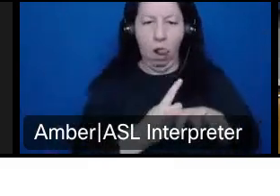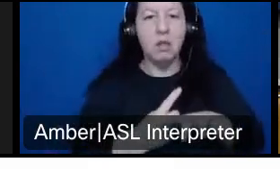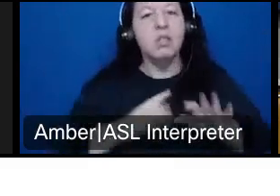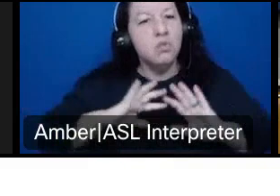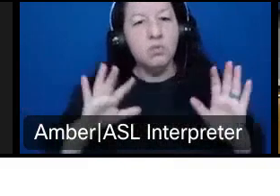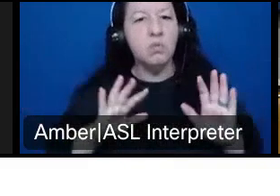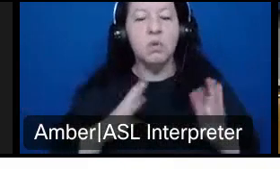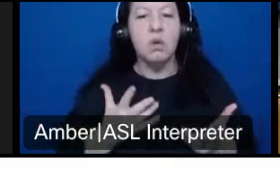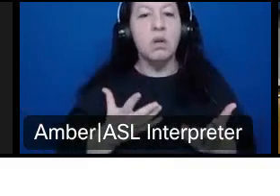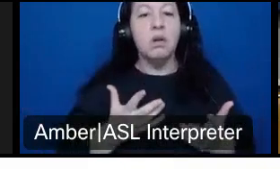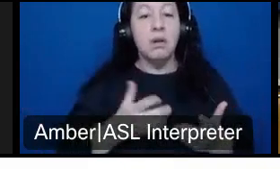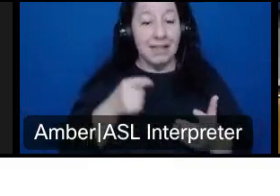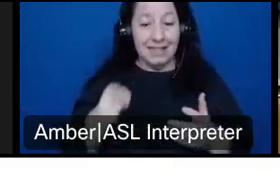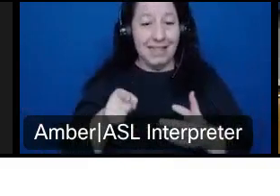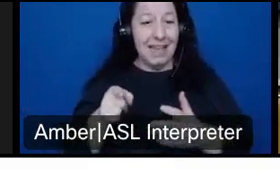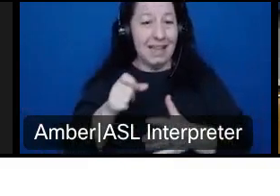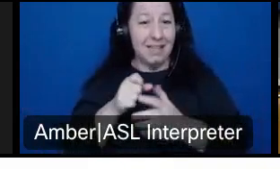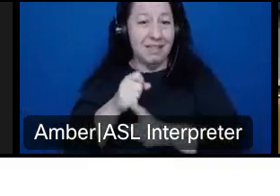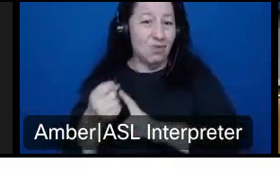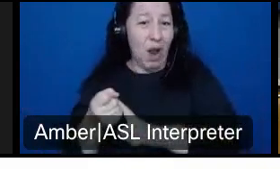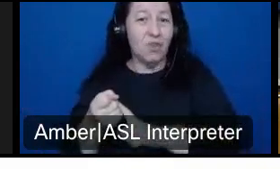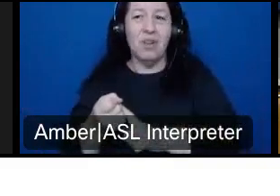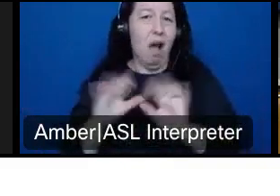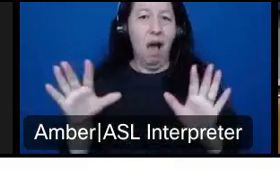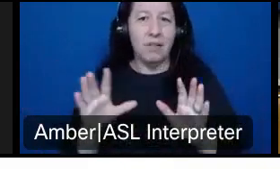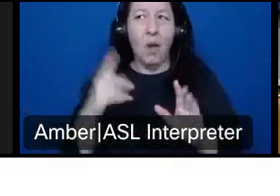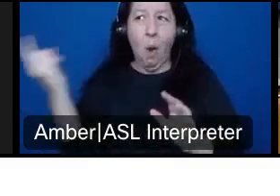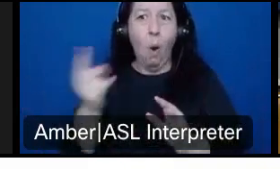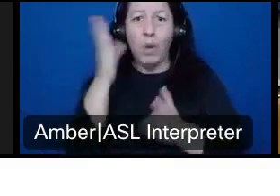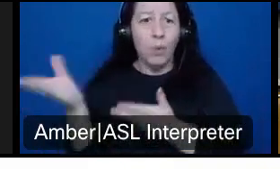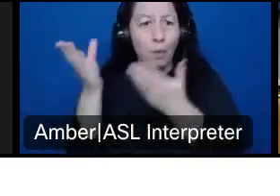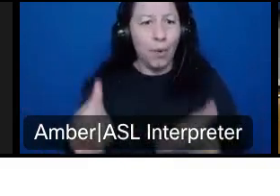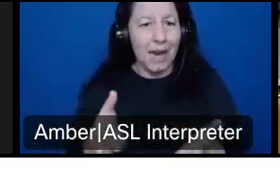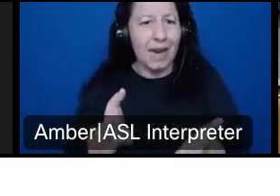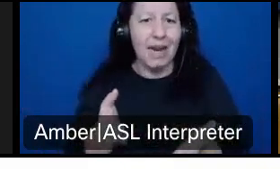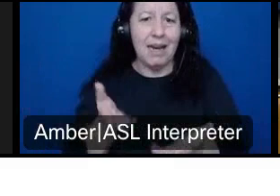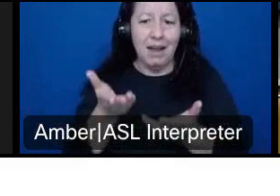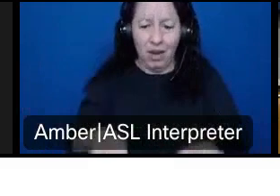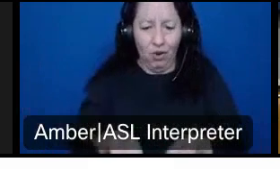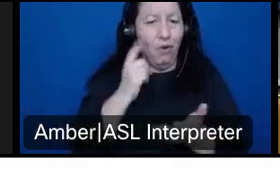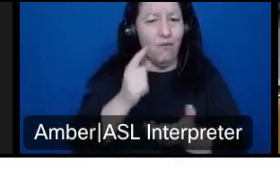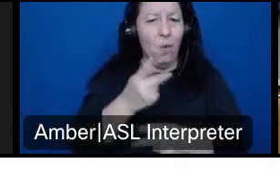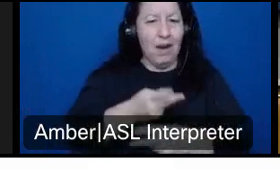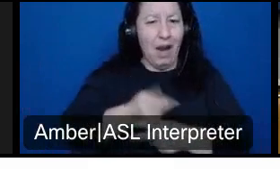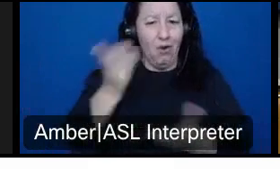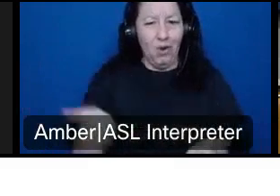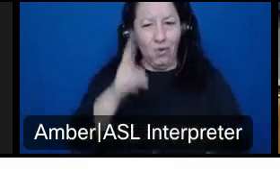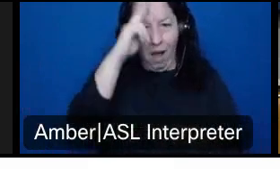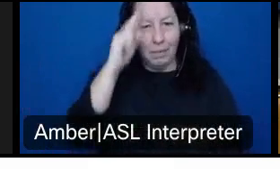To the hospital, what the mayor is saying, and what is supported by the case law of these 2 existing state laws.